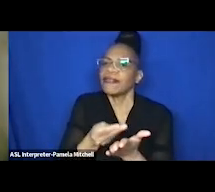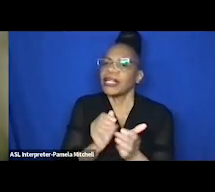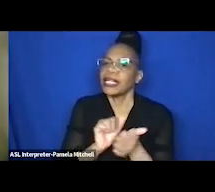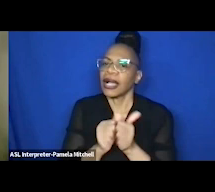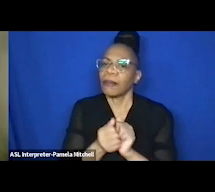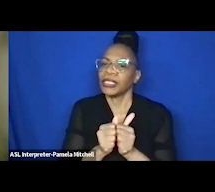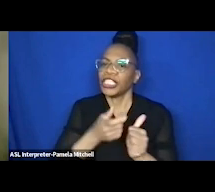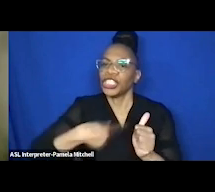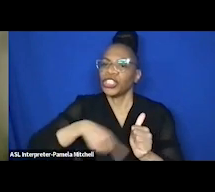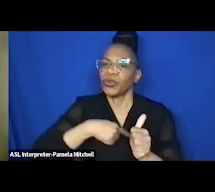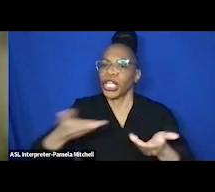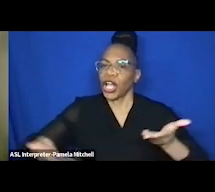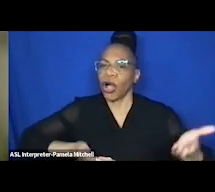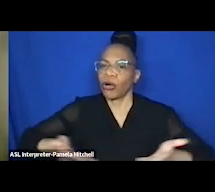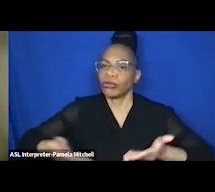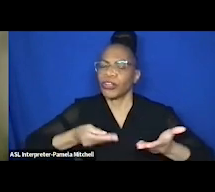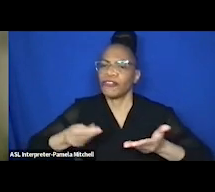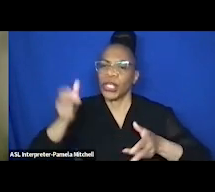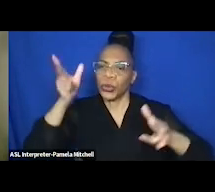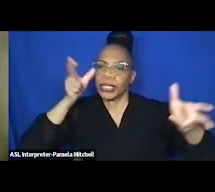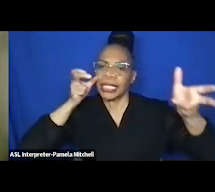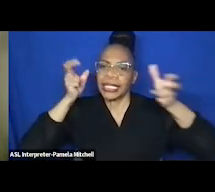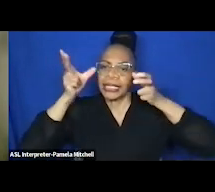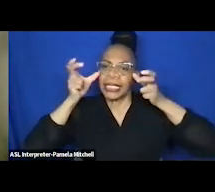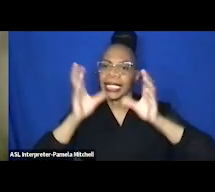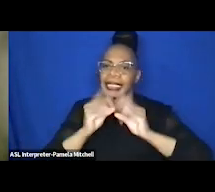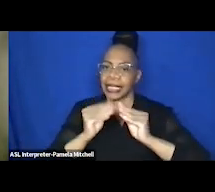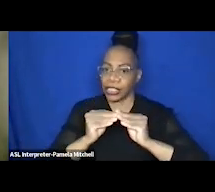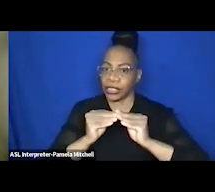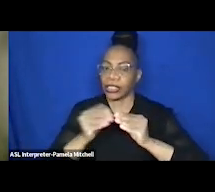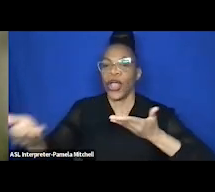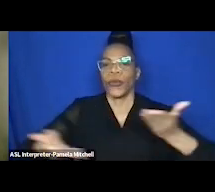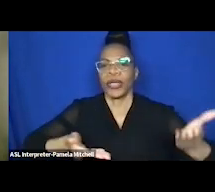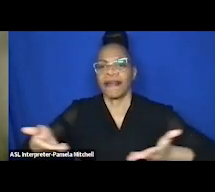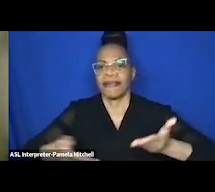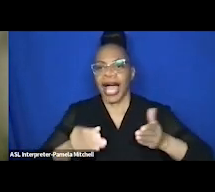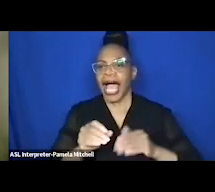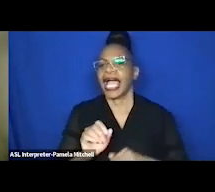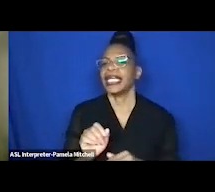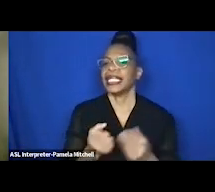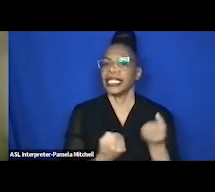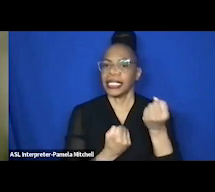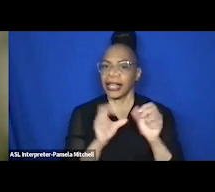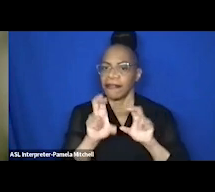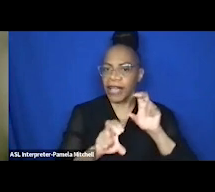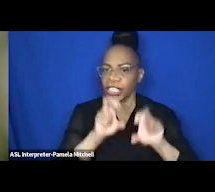we hosted a number of listening sessions where we invited stakeholders throughout our region to come